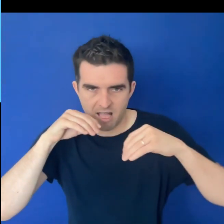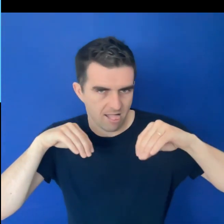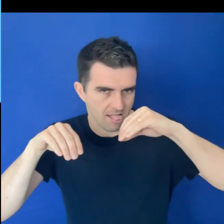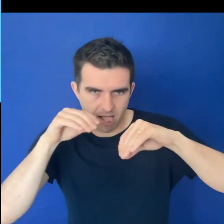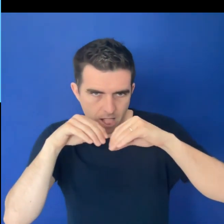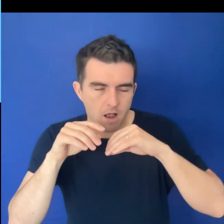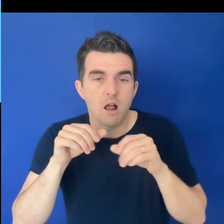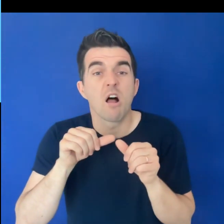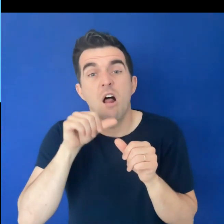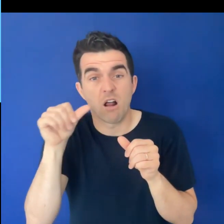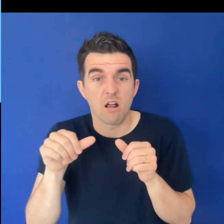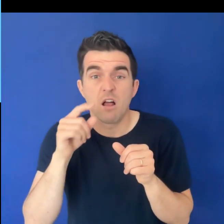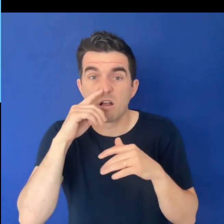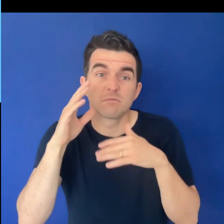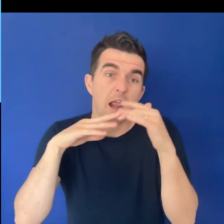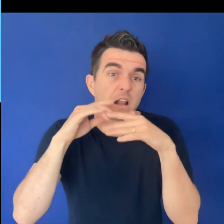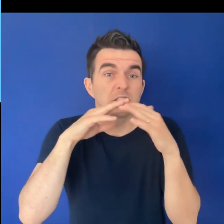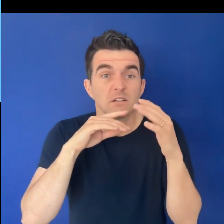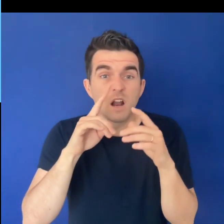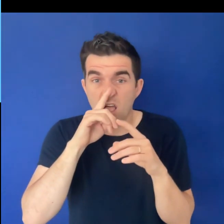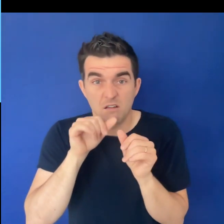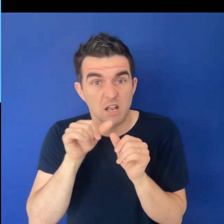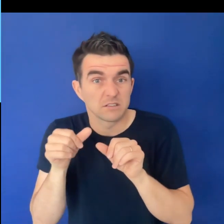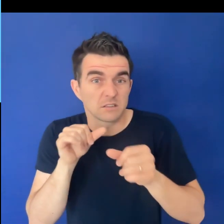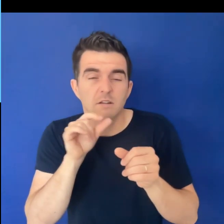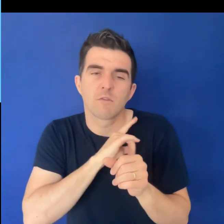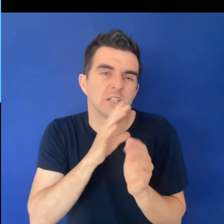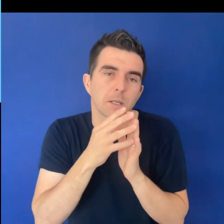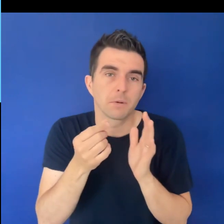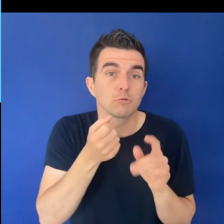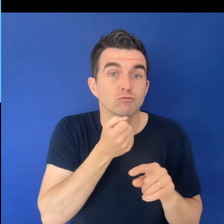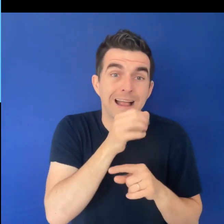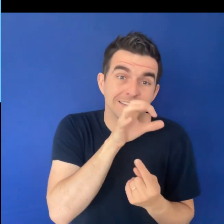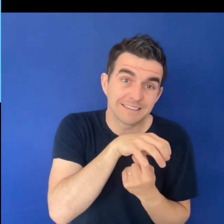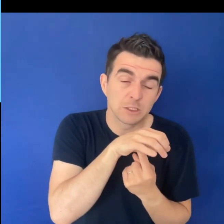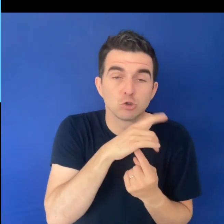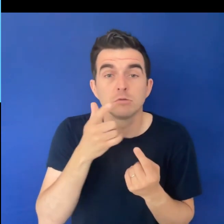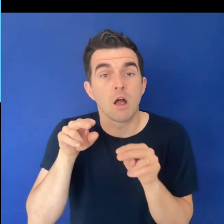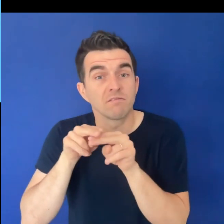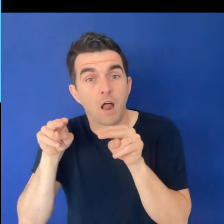On the other hand, some buildings like each other, like stations and flats.